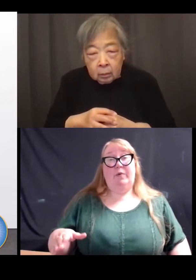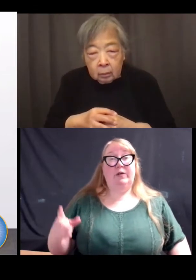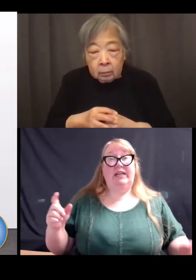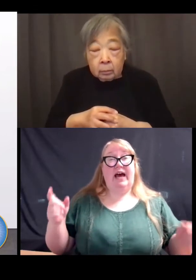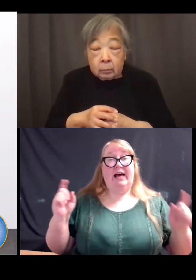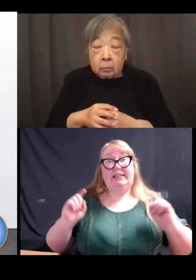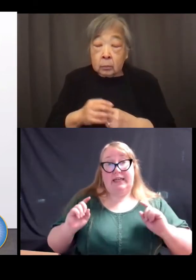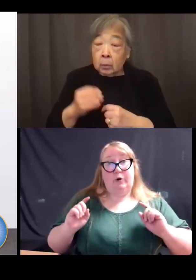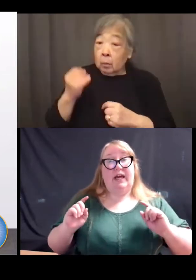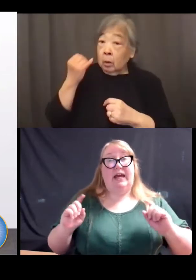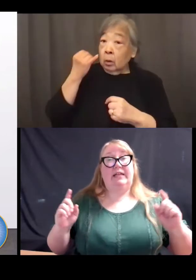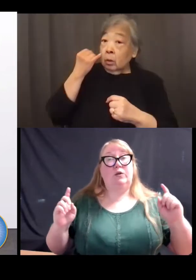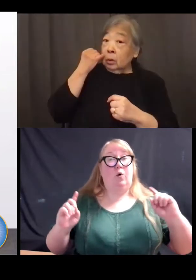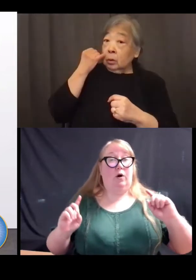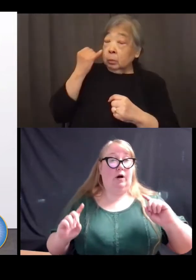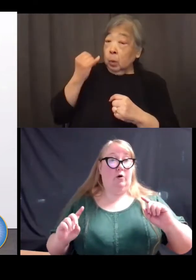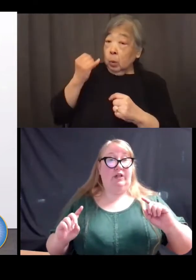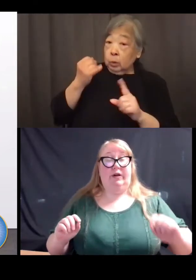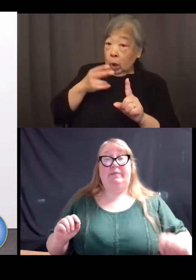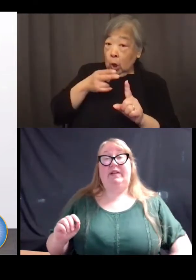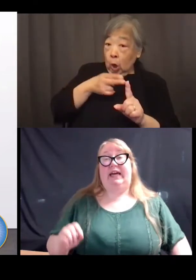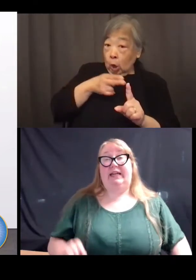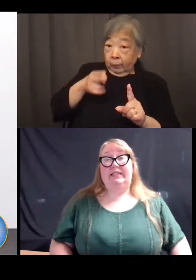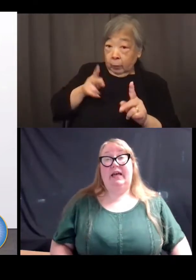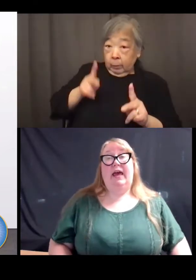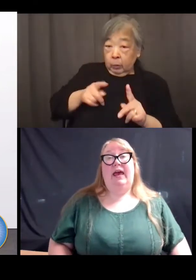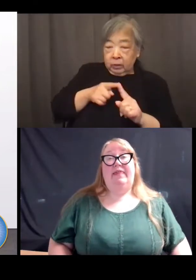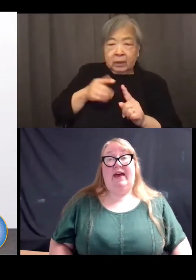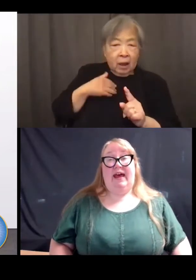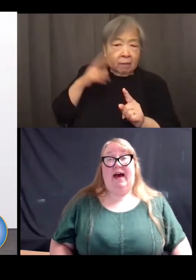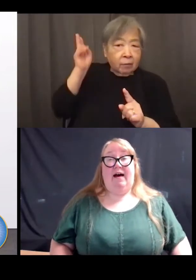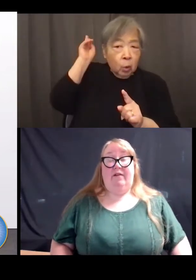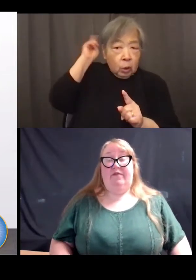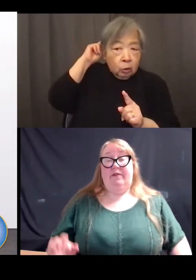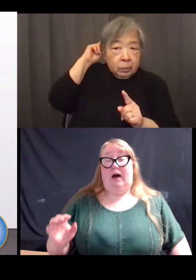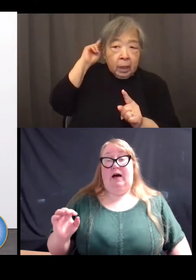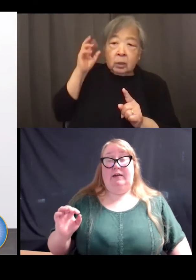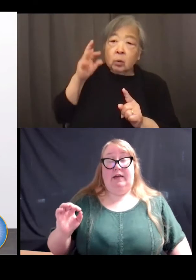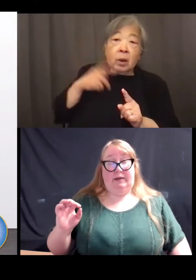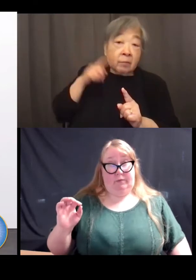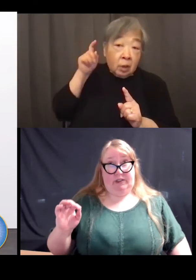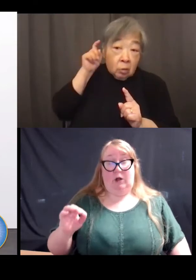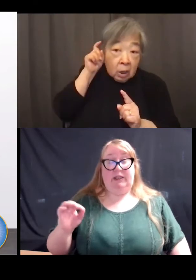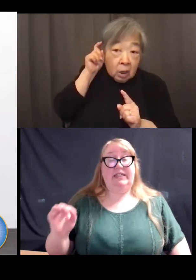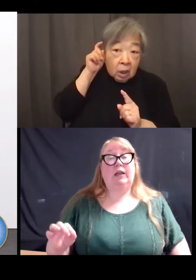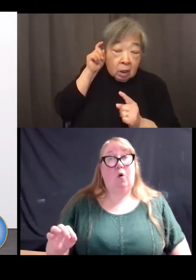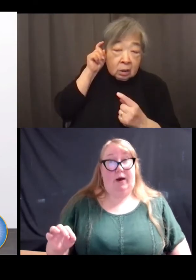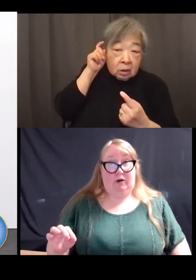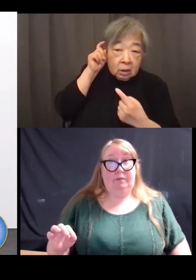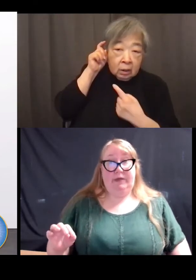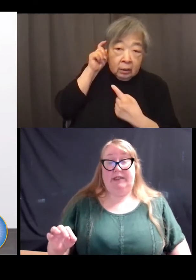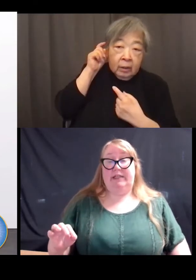person has hearing aids or a cochlear implant that have what's called a telecoil built into